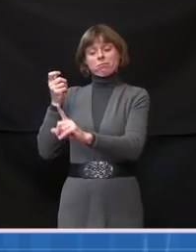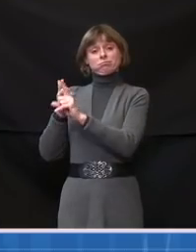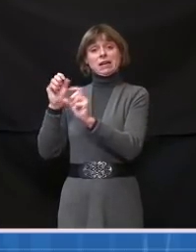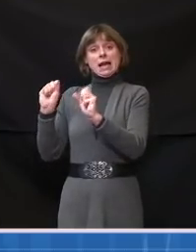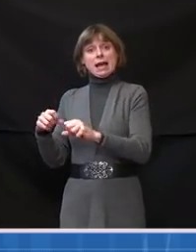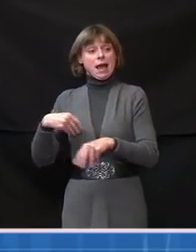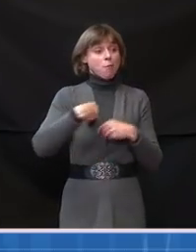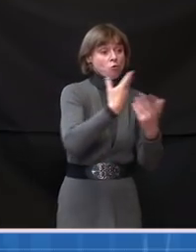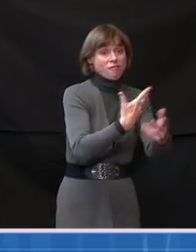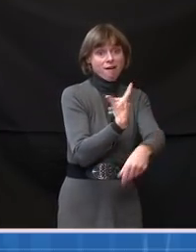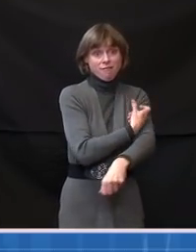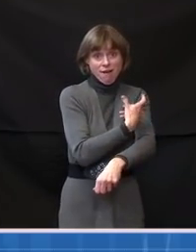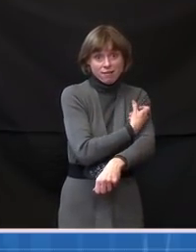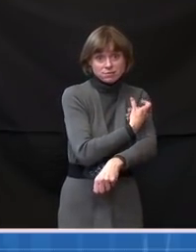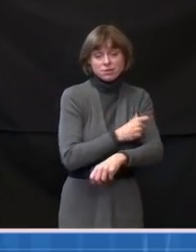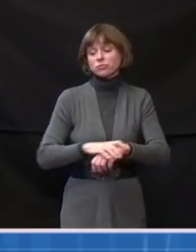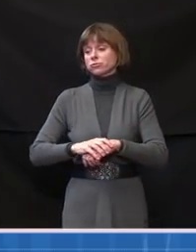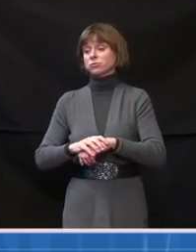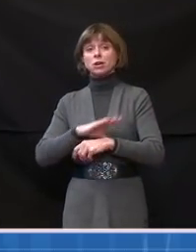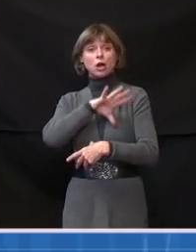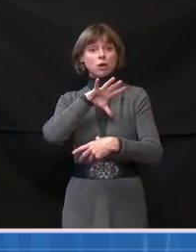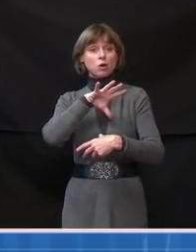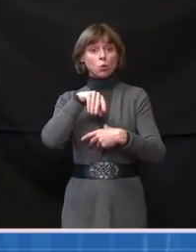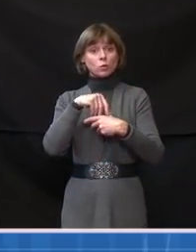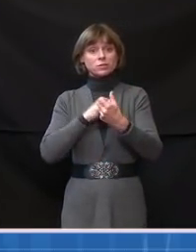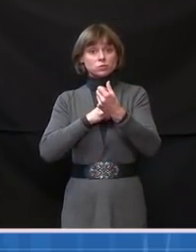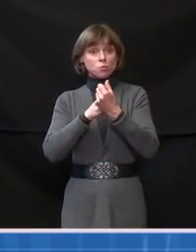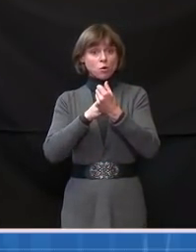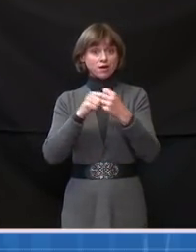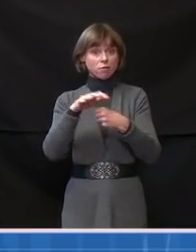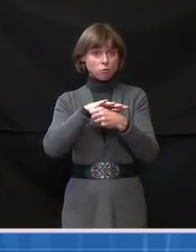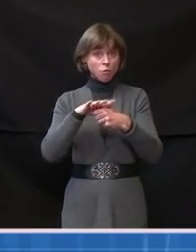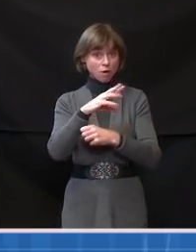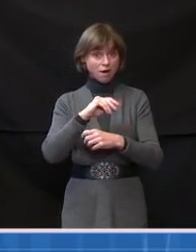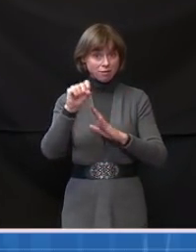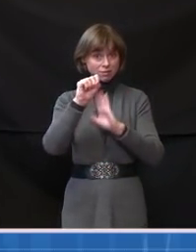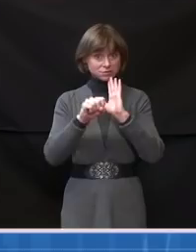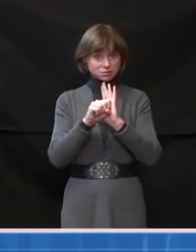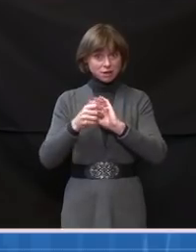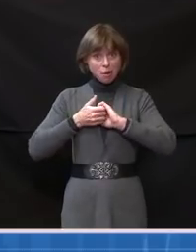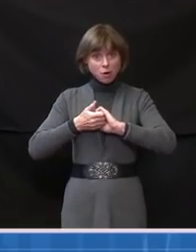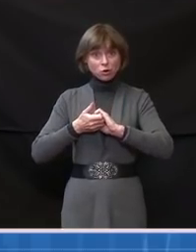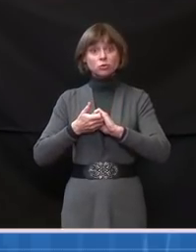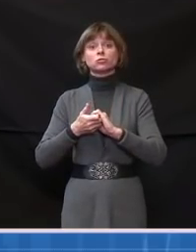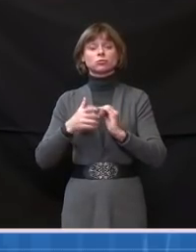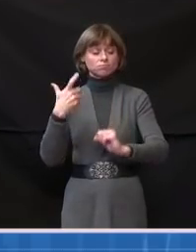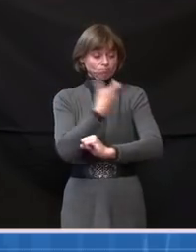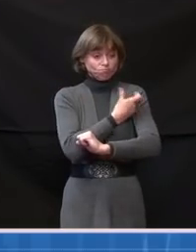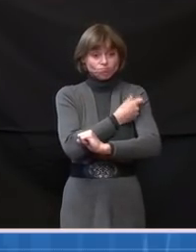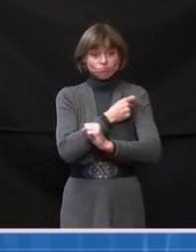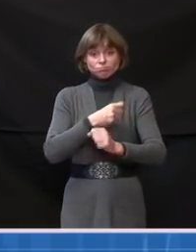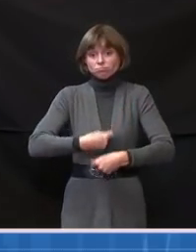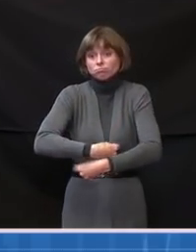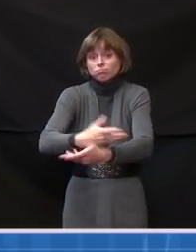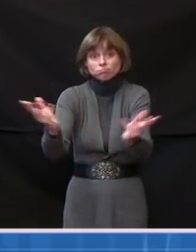including supporting local and state partners in their efforts to get needles in arms: all three are critical.